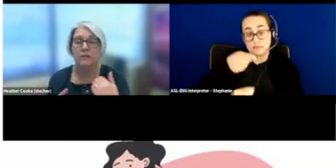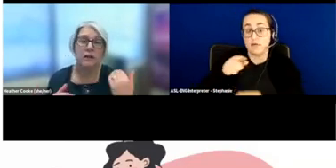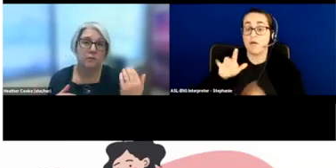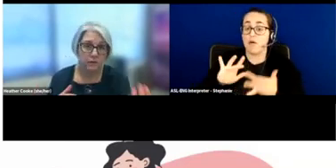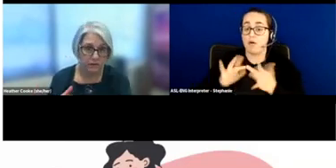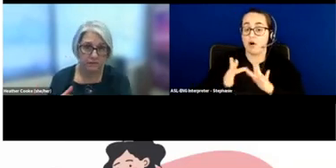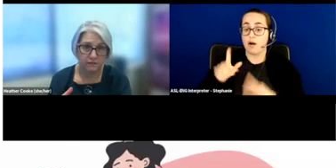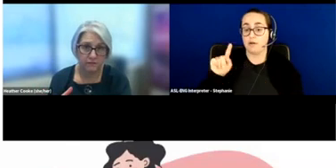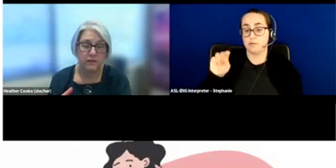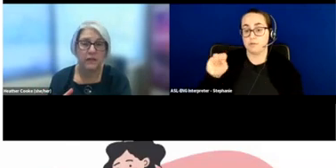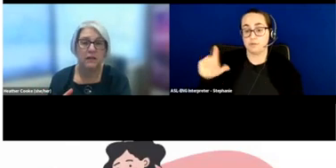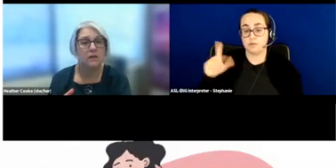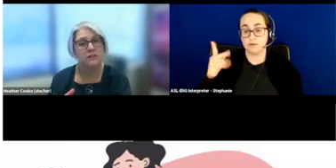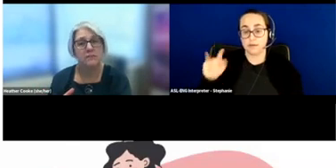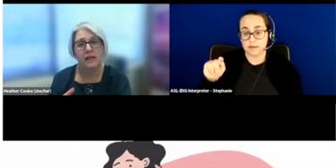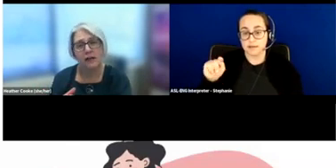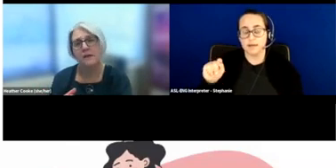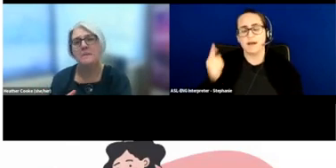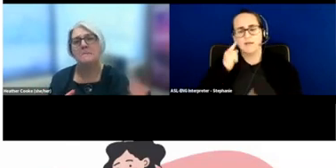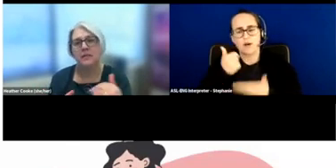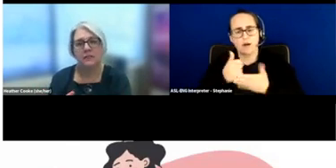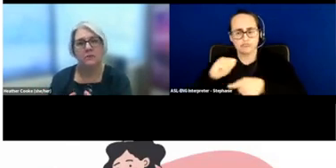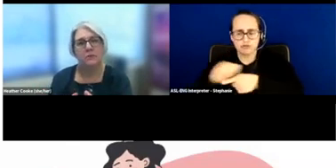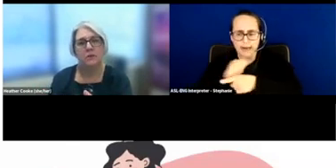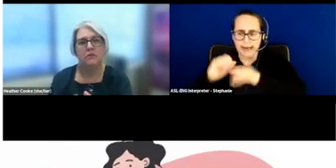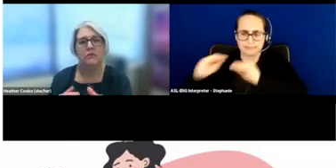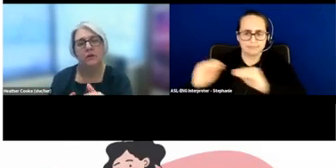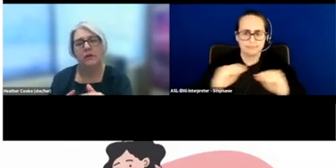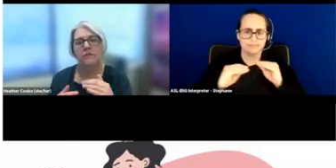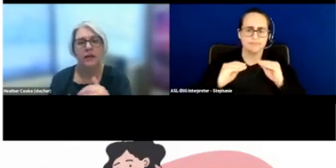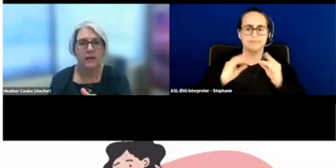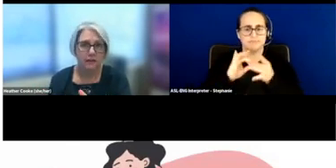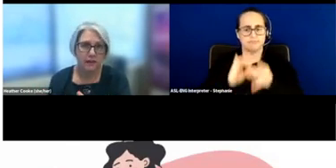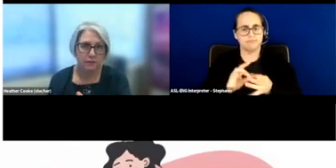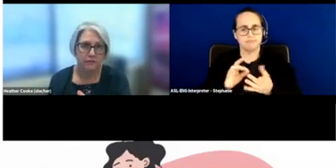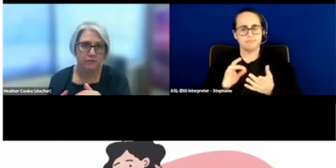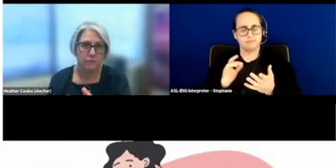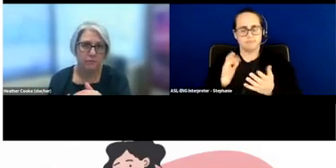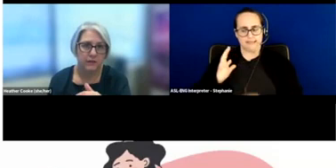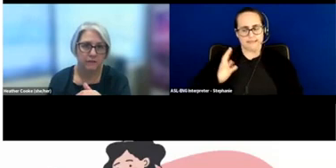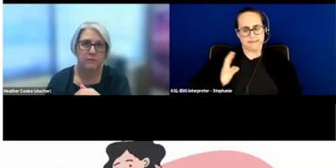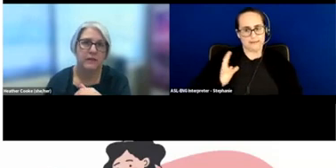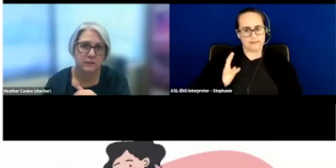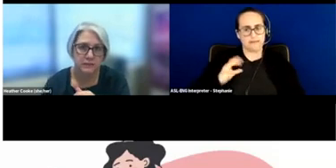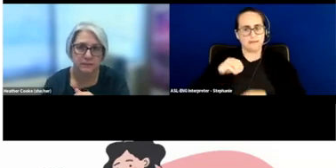to address workplace incivility and long term care and to promote supportive and collaborative workplace relationship.